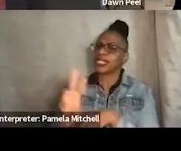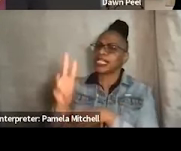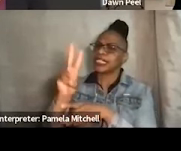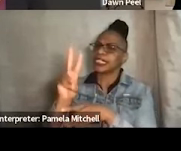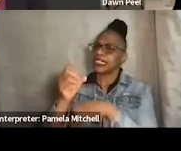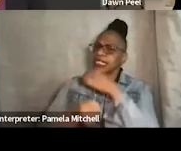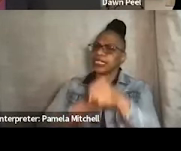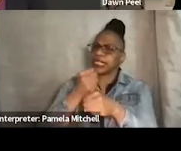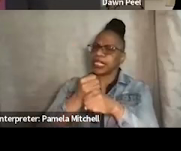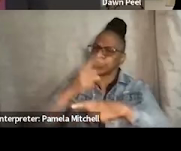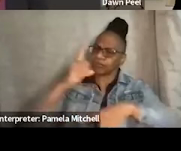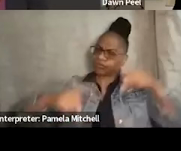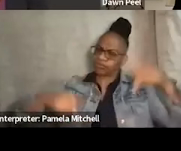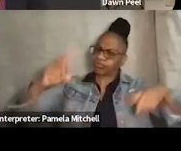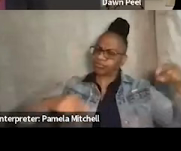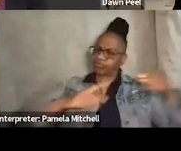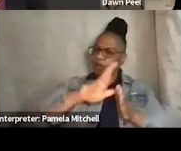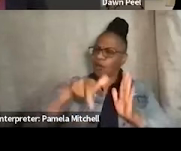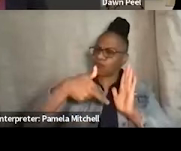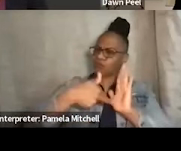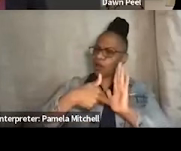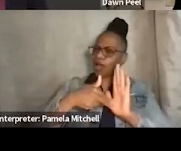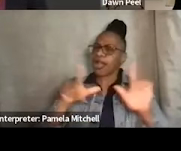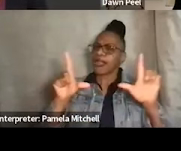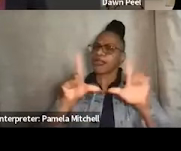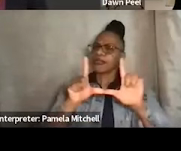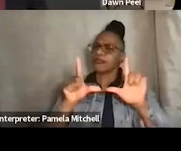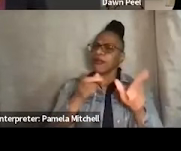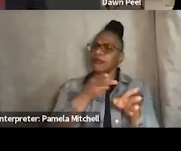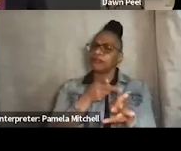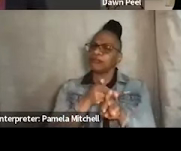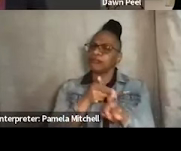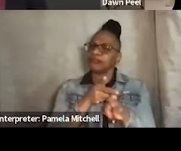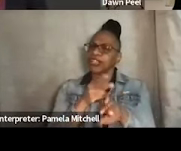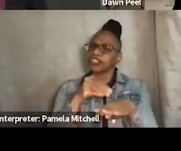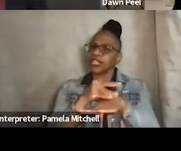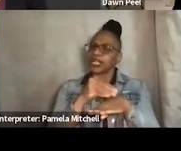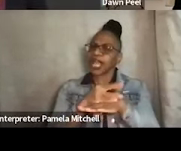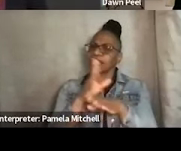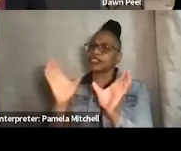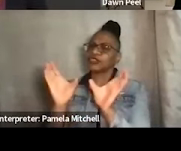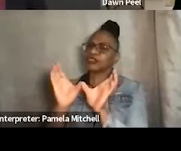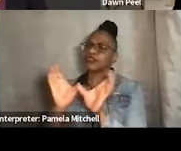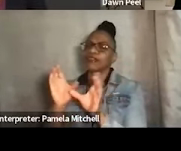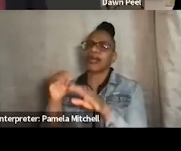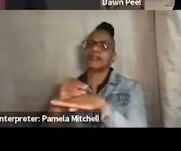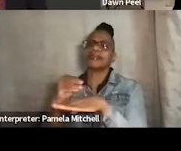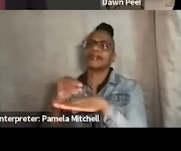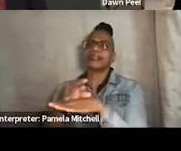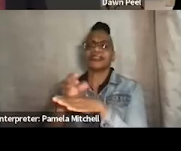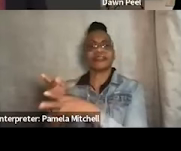She is a Licensed Professional Counselor and a Certified Professional Counselor Supervisor. Previously she served